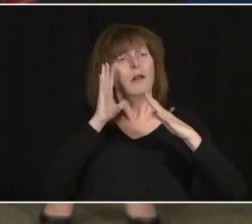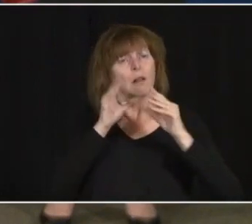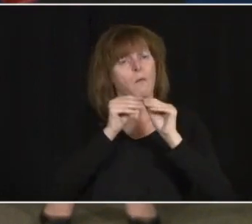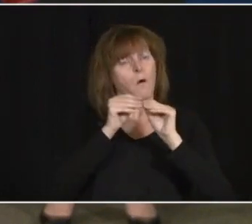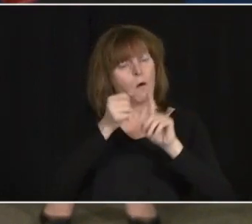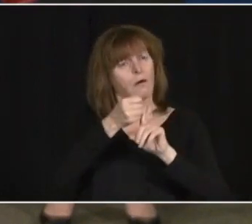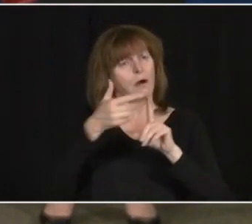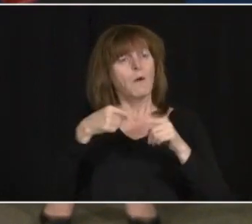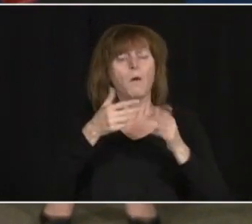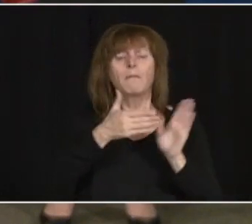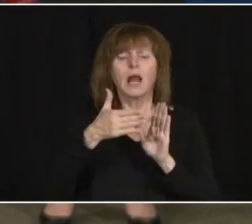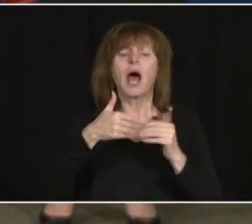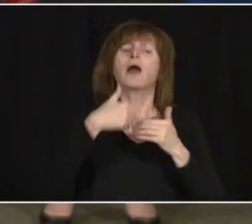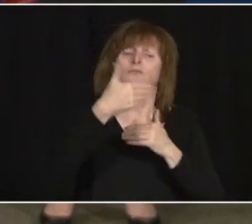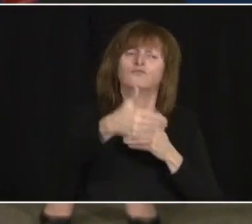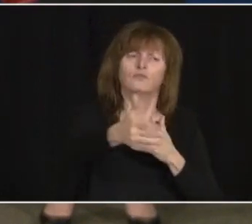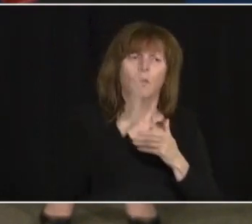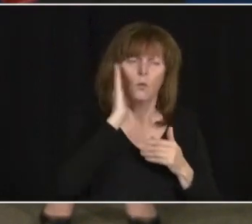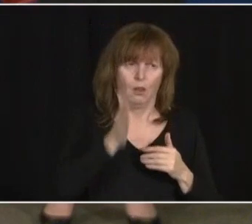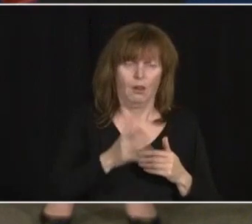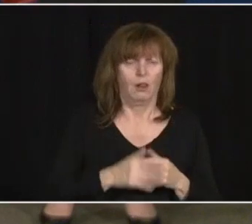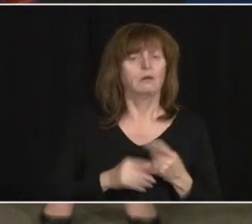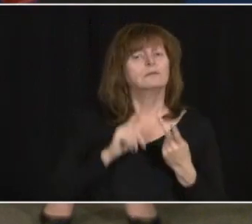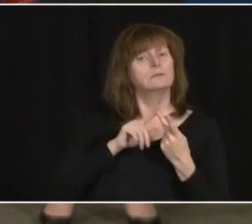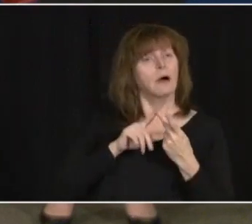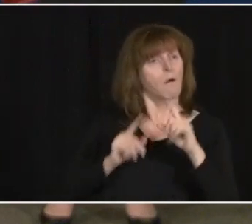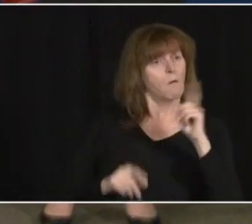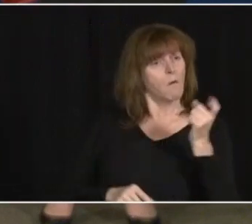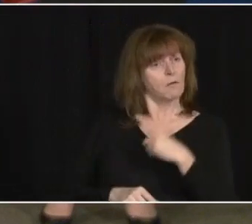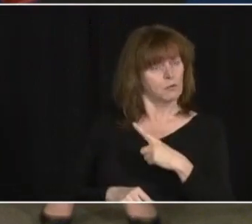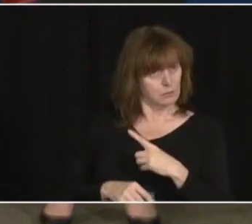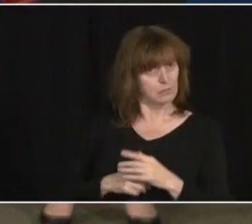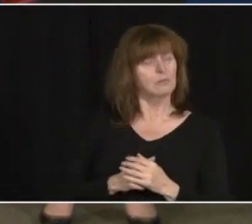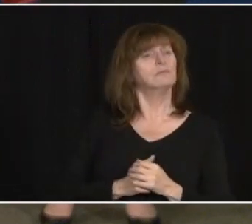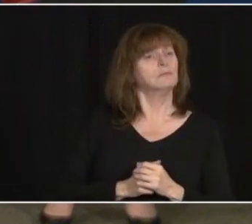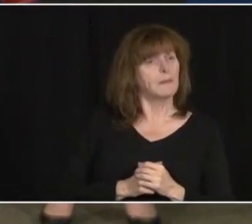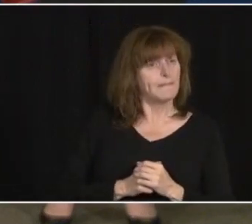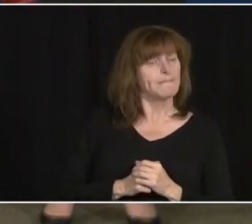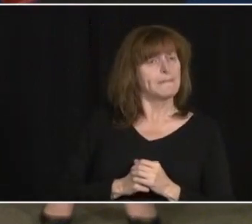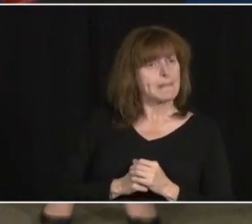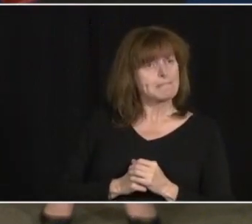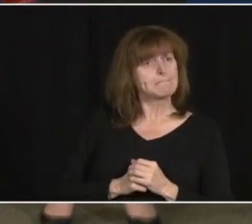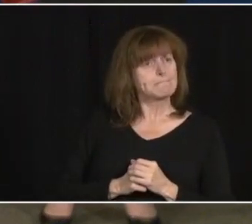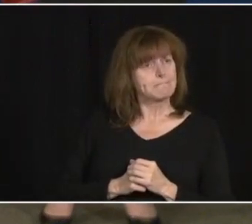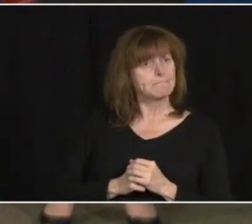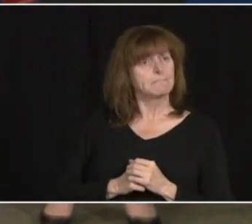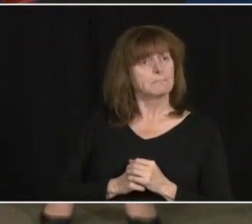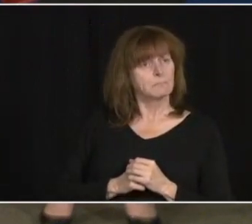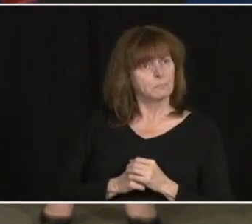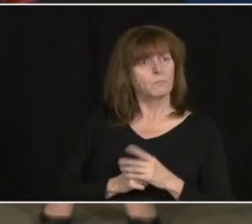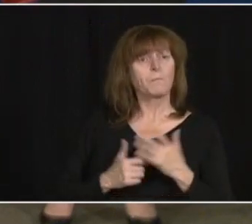Premier, the other thing I wanted to ask, you are seeing a lot of people outside of Toronto wondering why they are affected by the provincewide